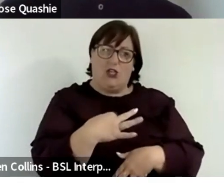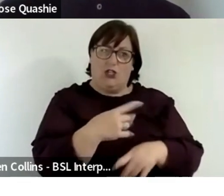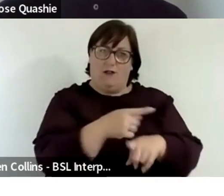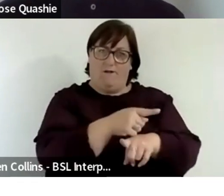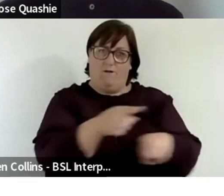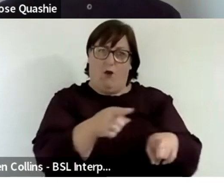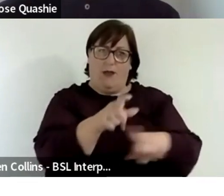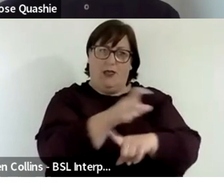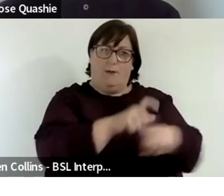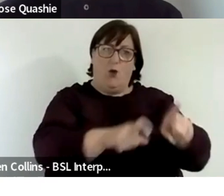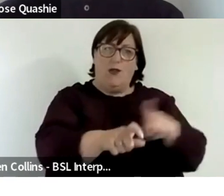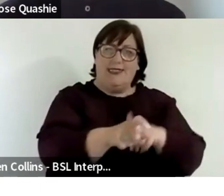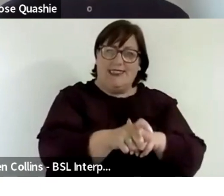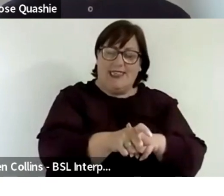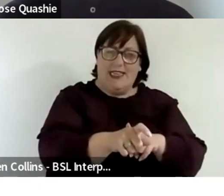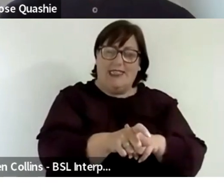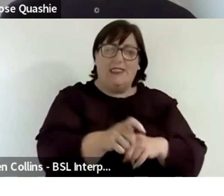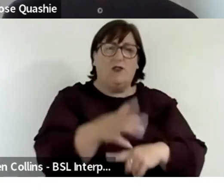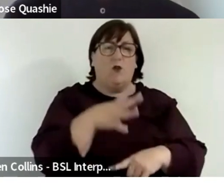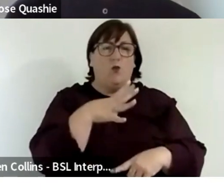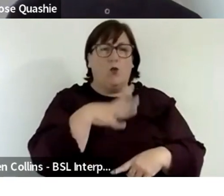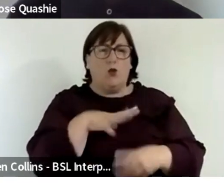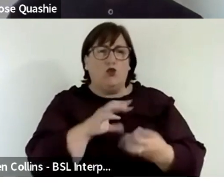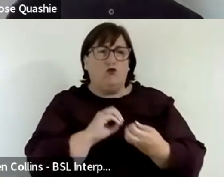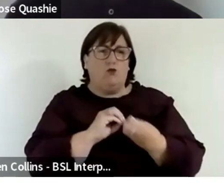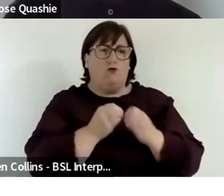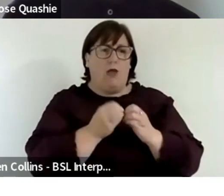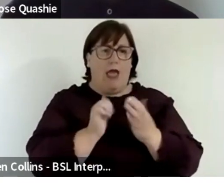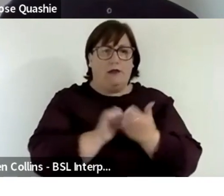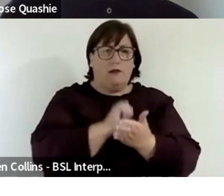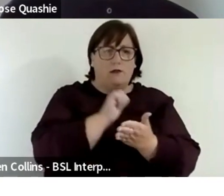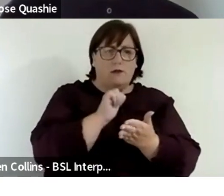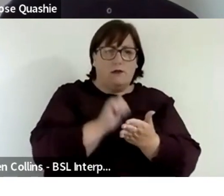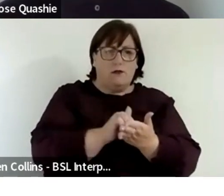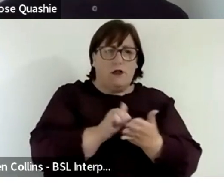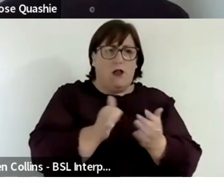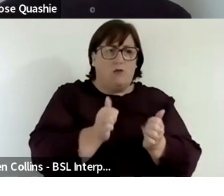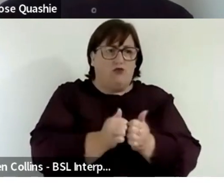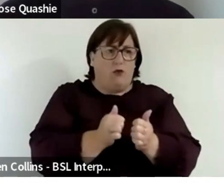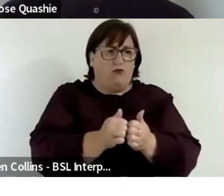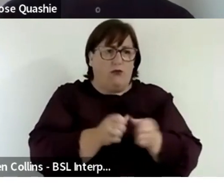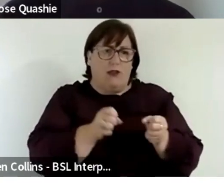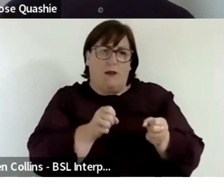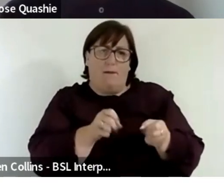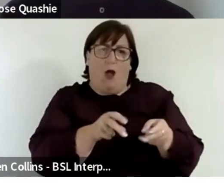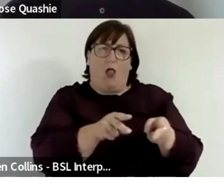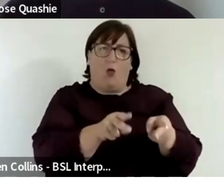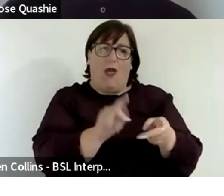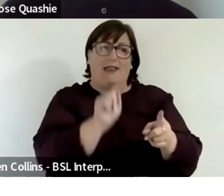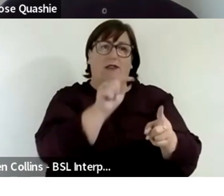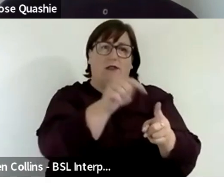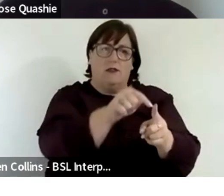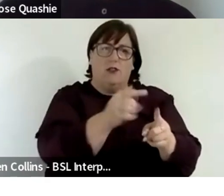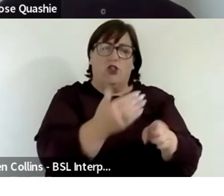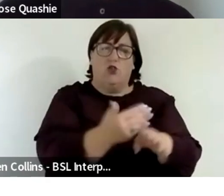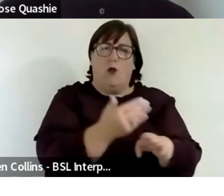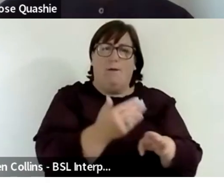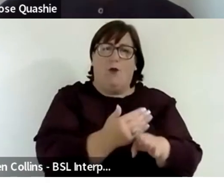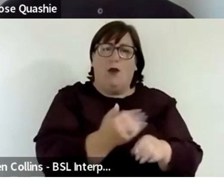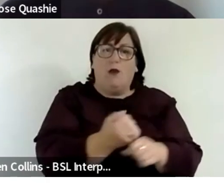making sure we are creating the right pathways for those groups of people. And importantly, ensuring those people can progress in the workplace.